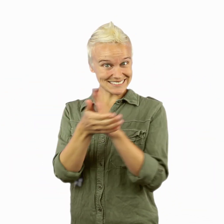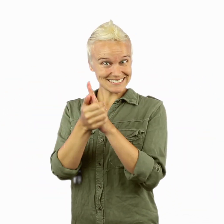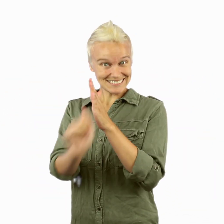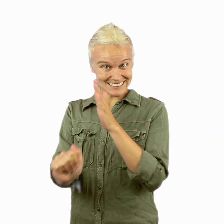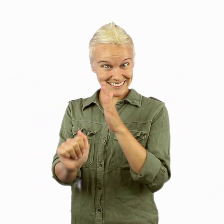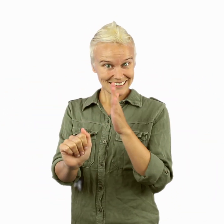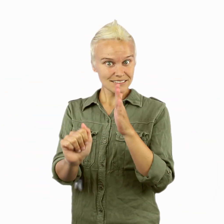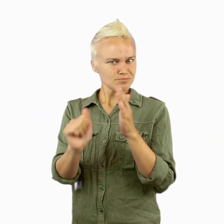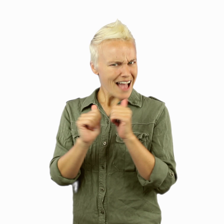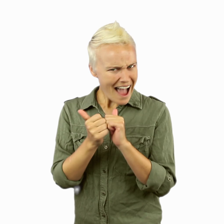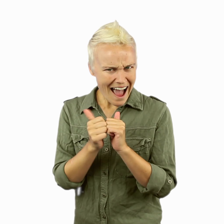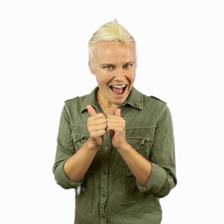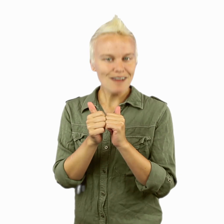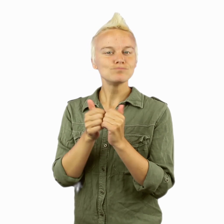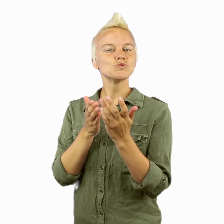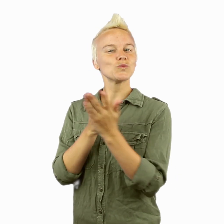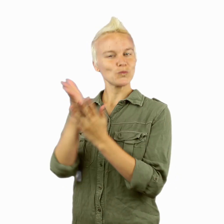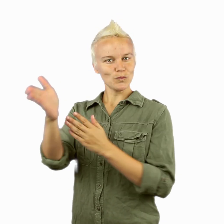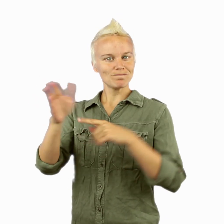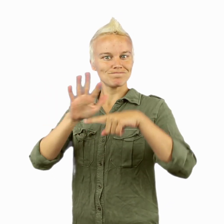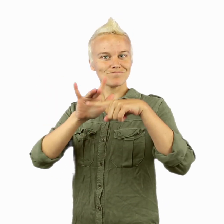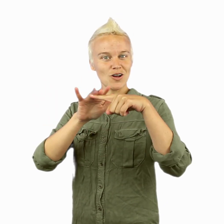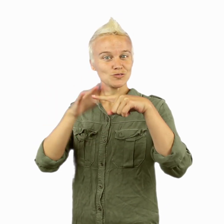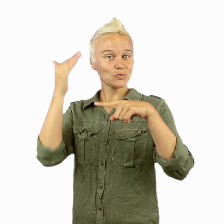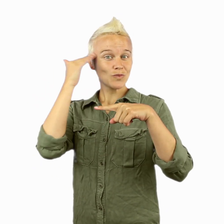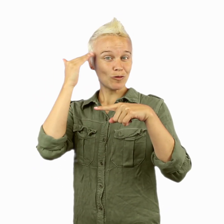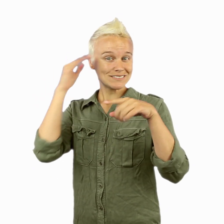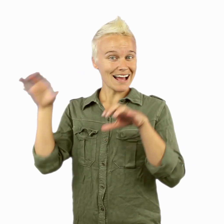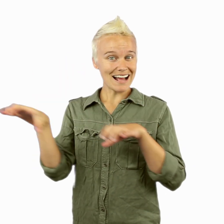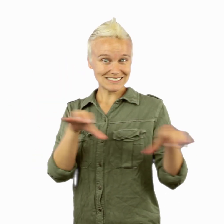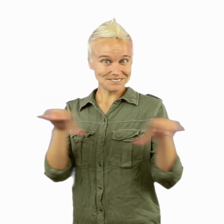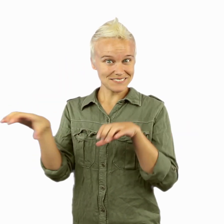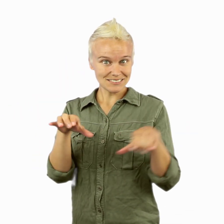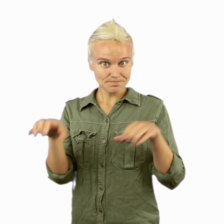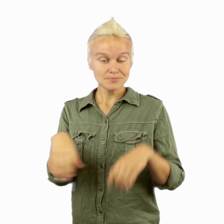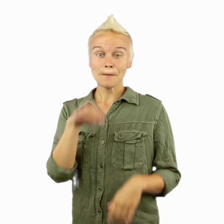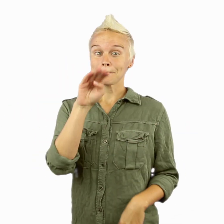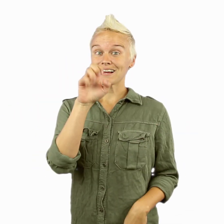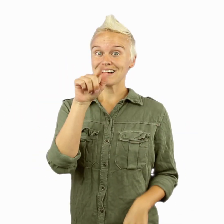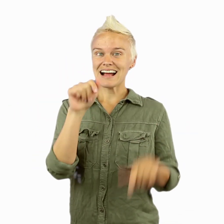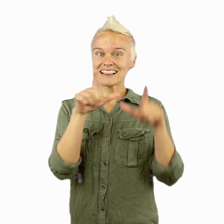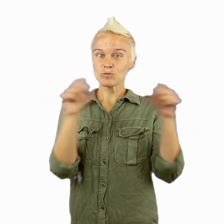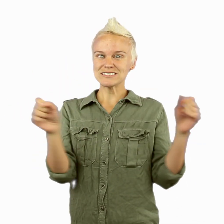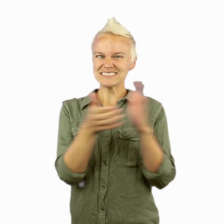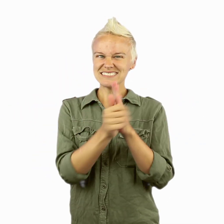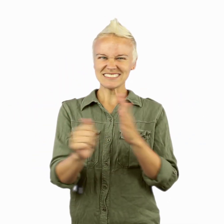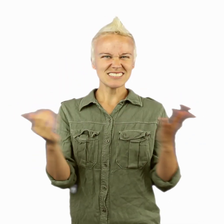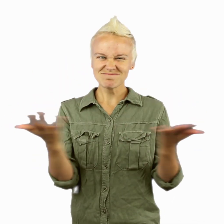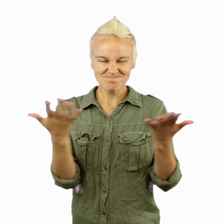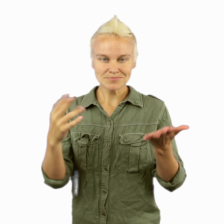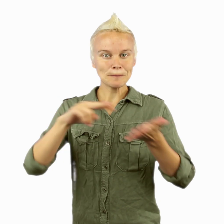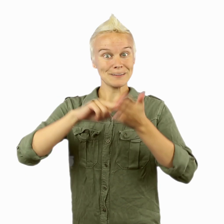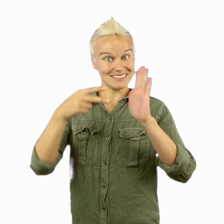This can be done through phonological awareness activities. Metalinguistic means- going beyond just using language